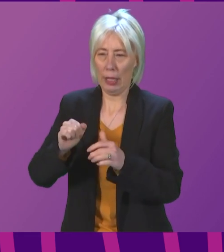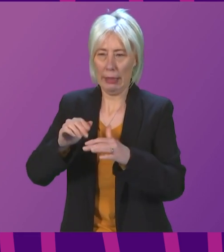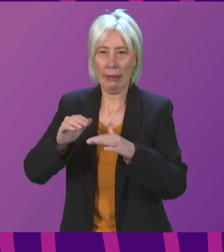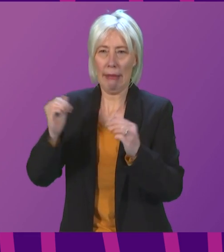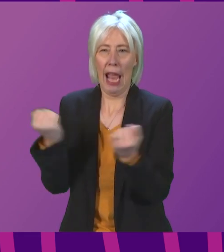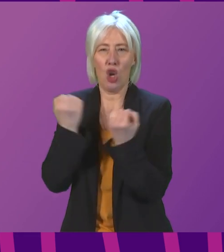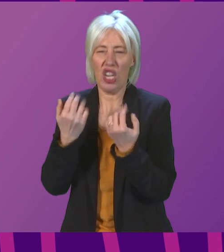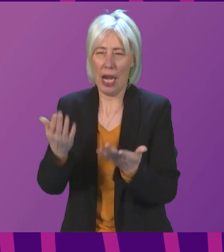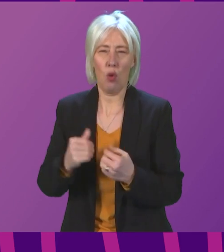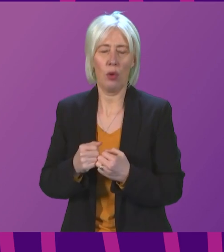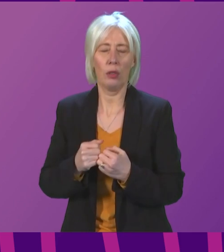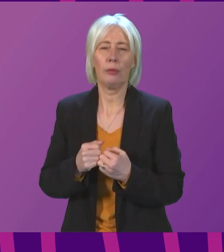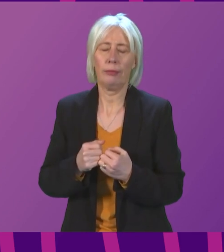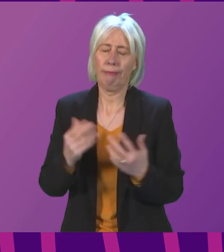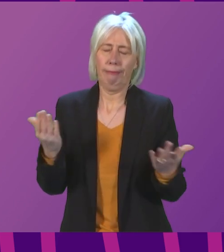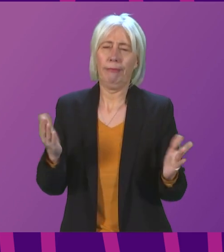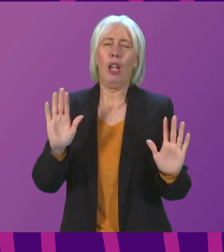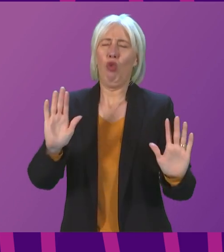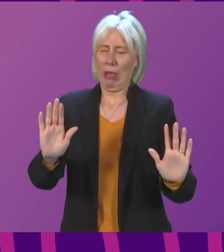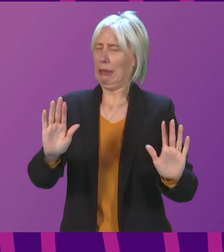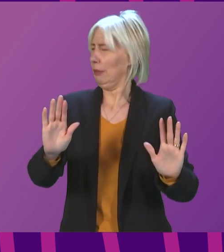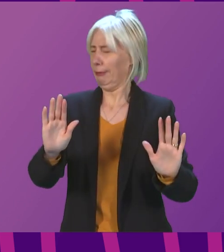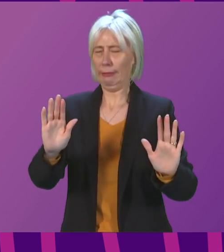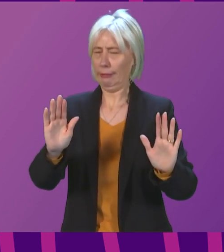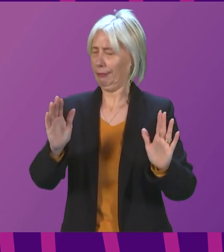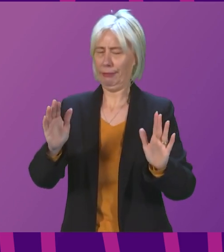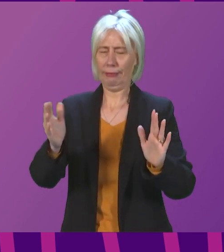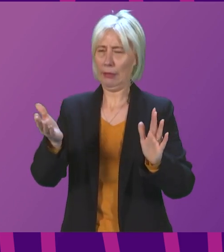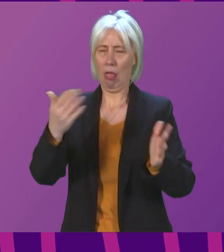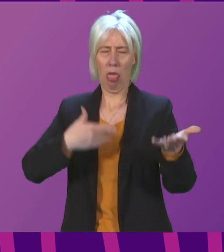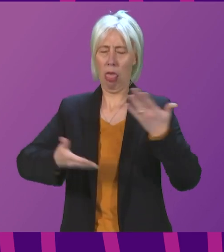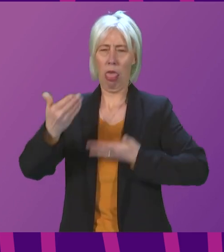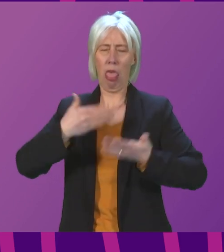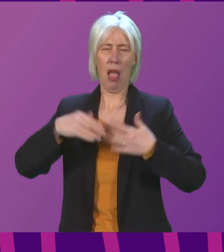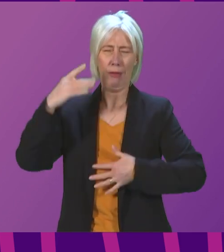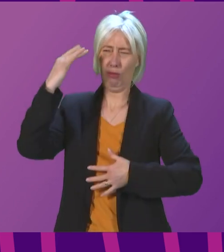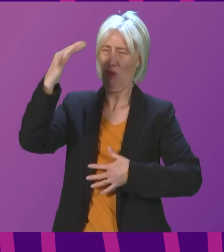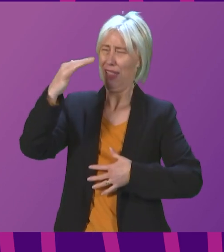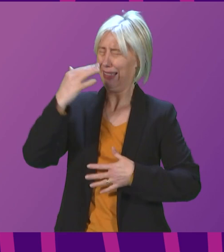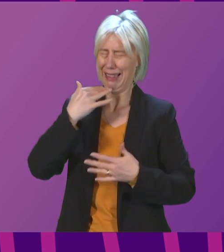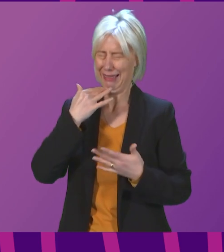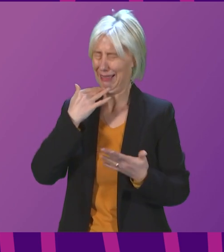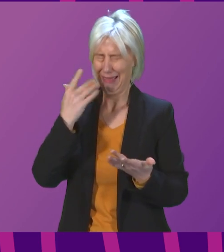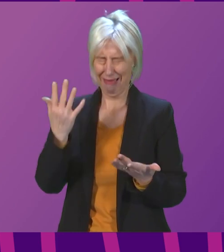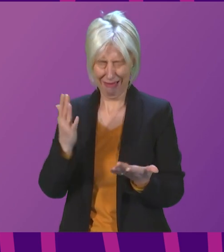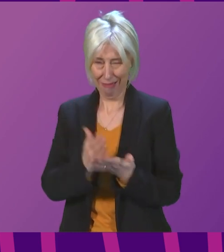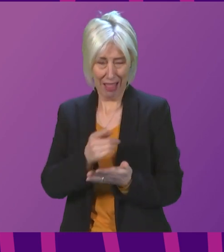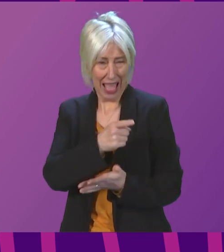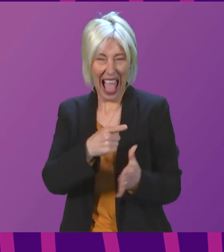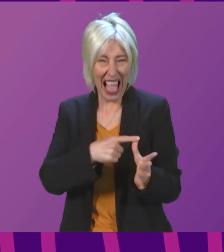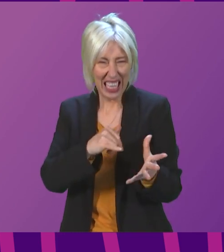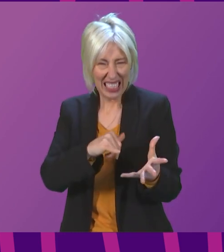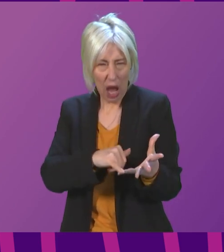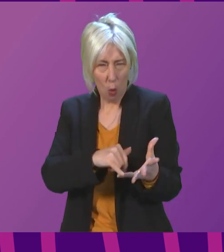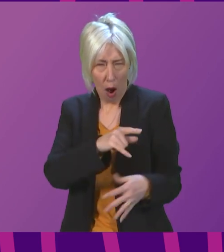I have been sitting here reflecting, almost disbelievingly, that Anas Sarwar has just